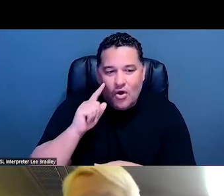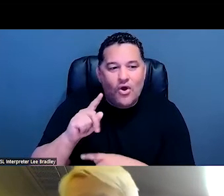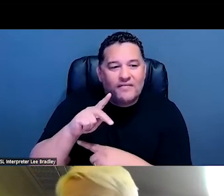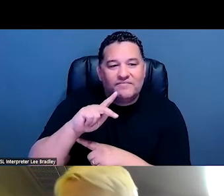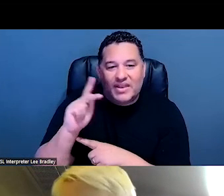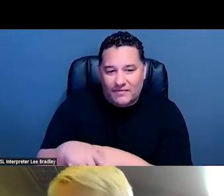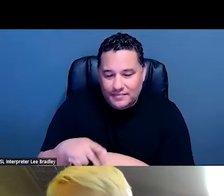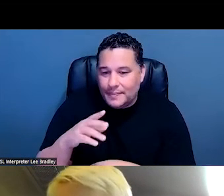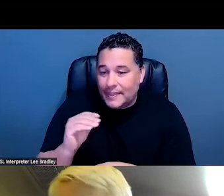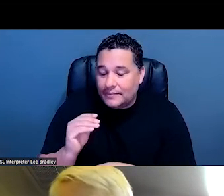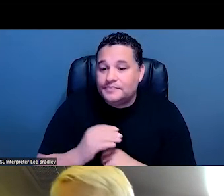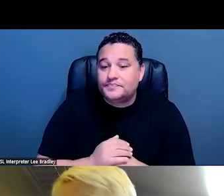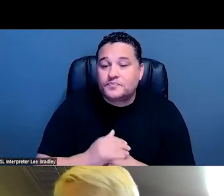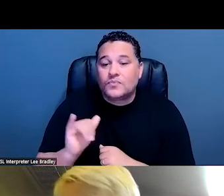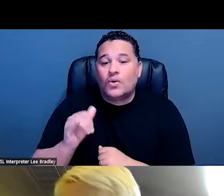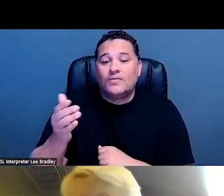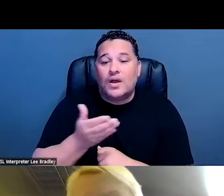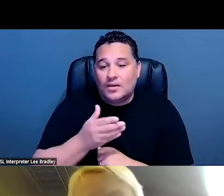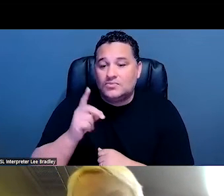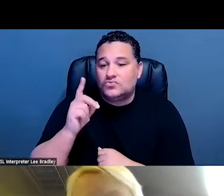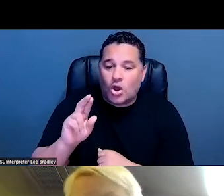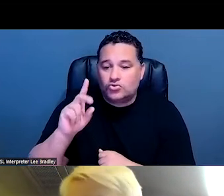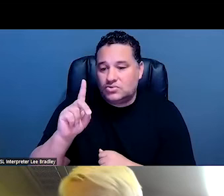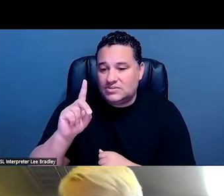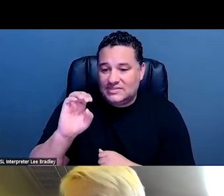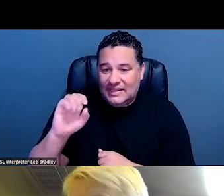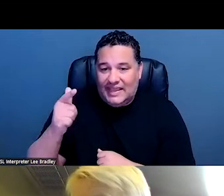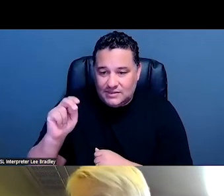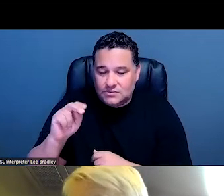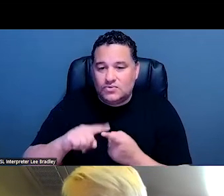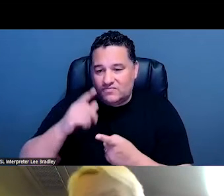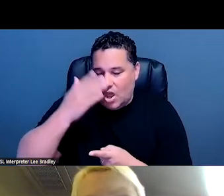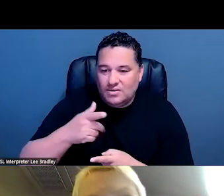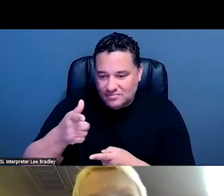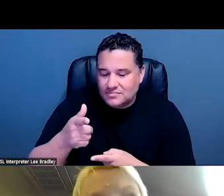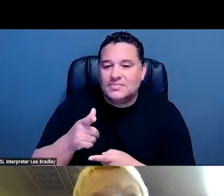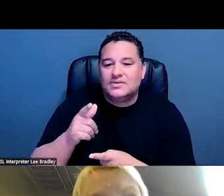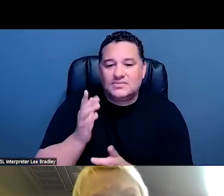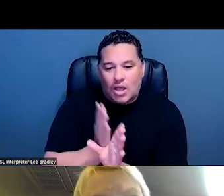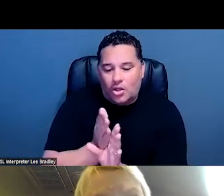I LOVE THE FACT THAT YOU CAPITALIZE THE A IN DISABILITY FOR PHILADELPHIA. AND ALSO, WE ARE ALSO INVITING